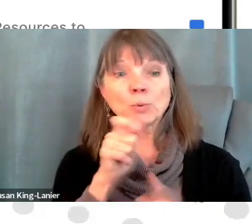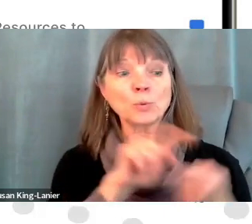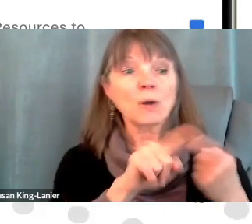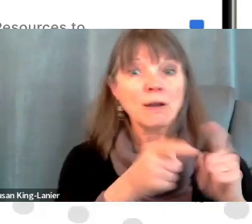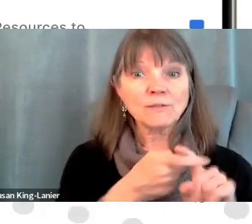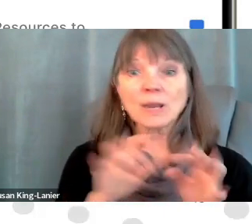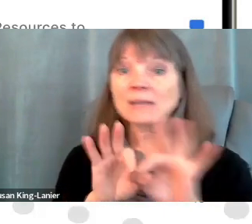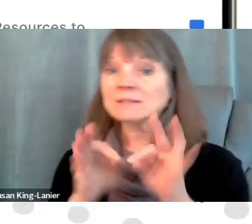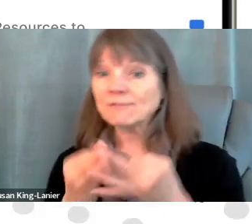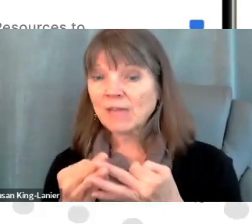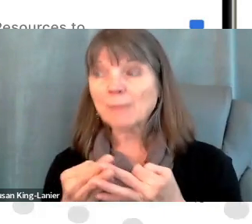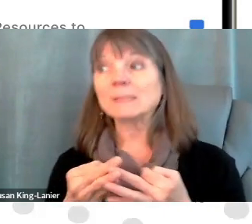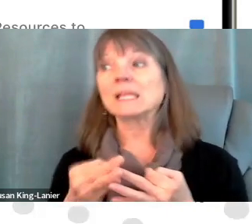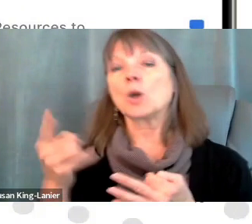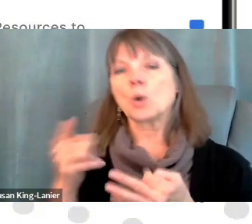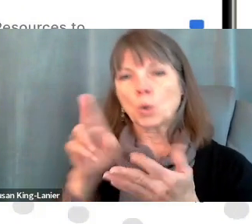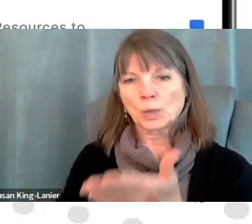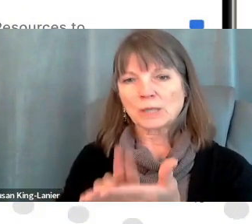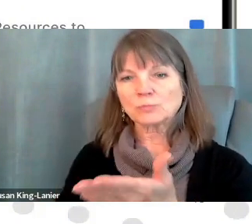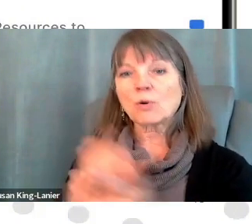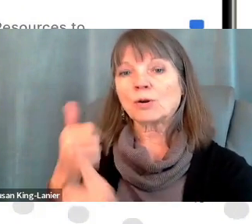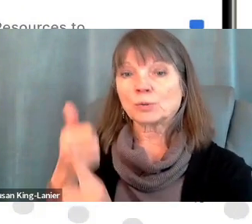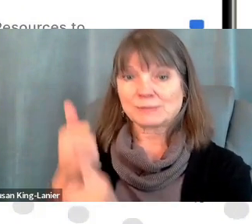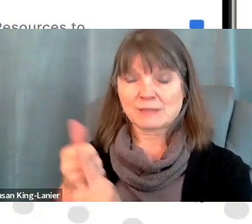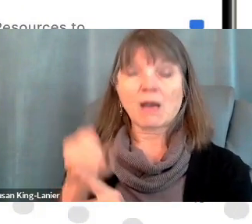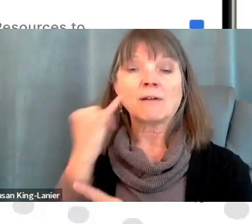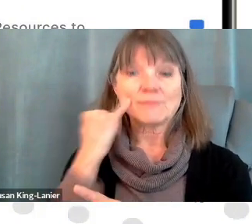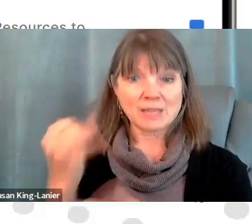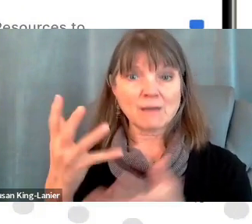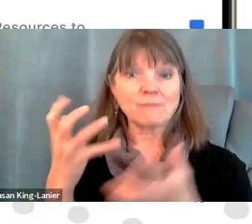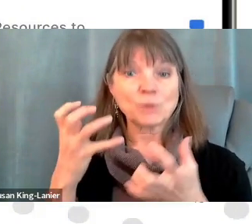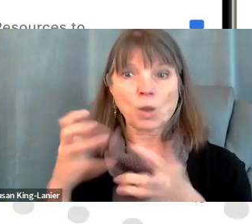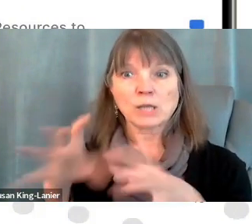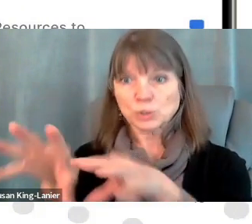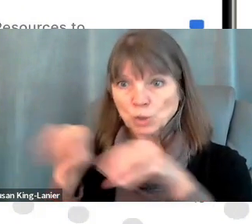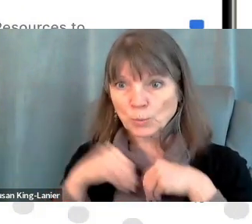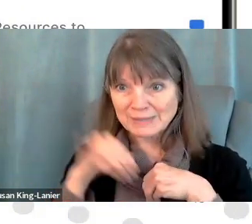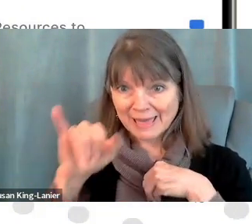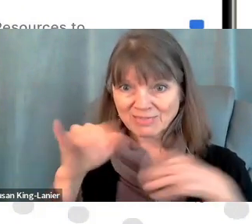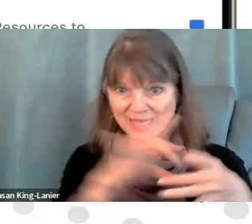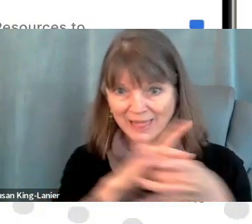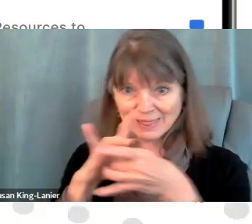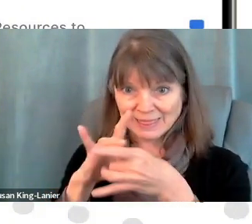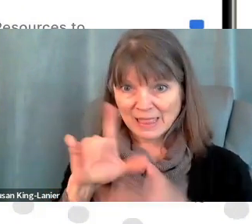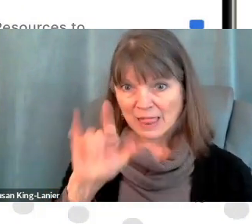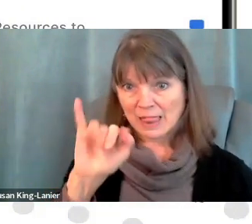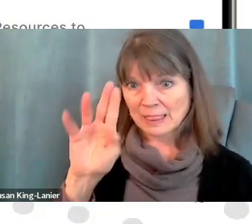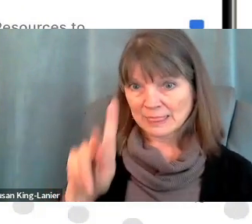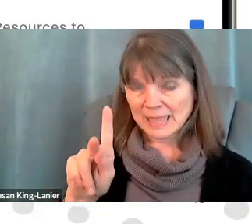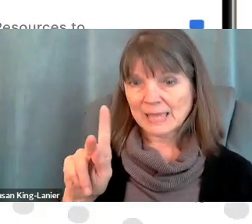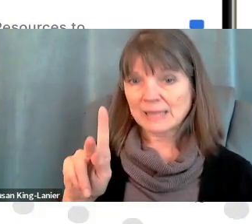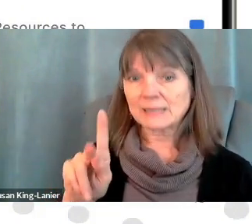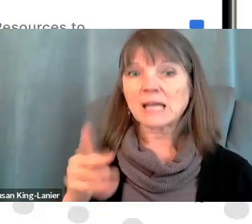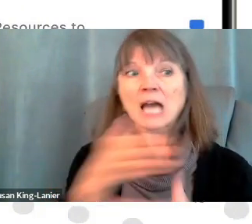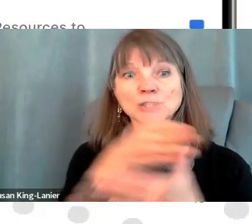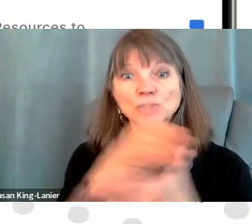family members to be able to enroll themselves in the app. So feel free to take this link so you can share it.